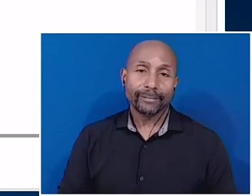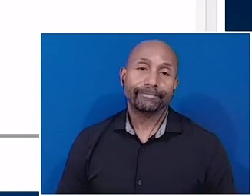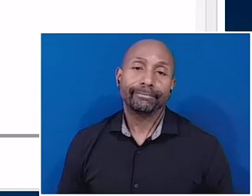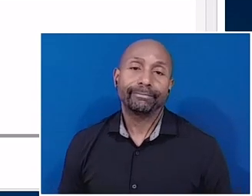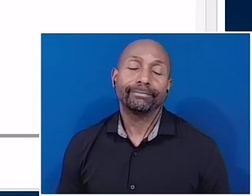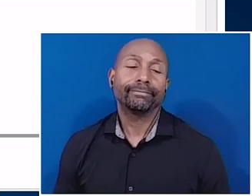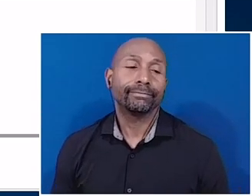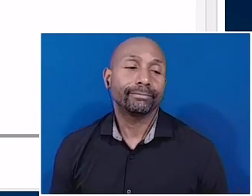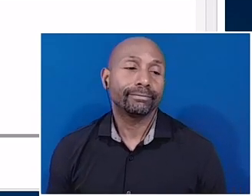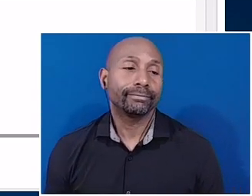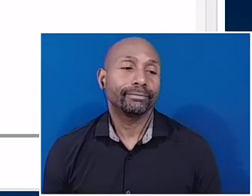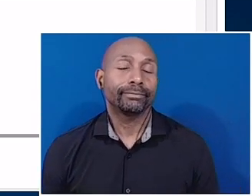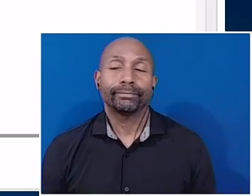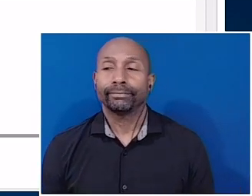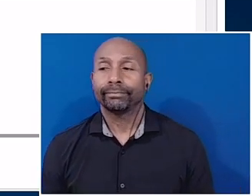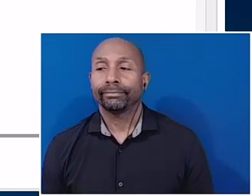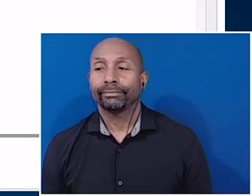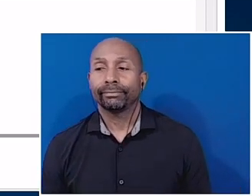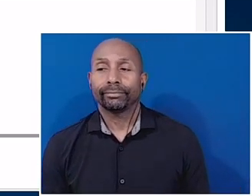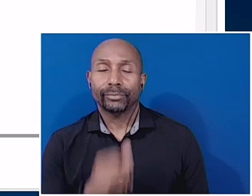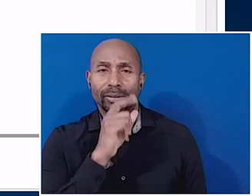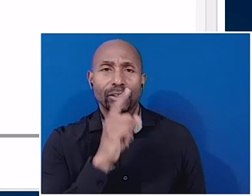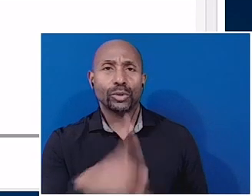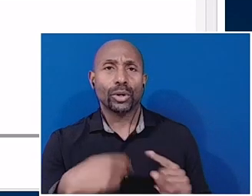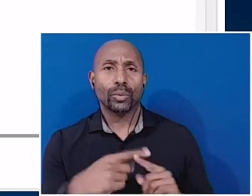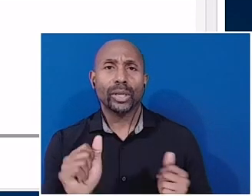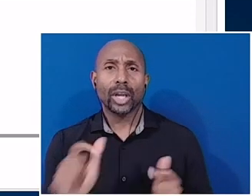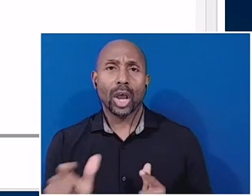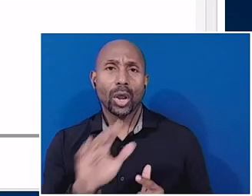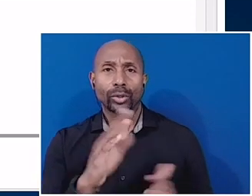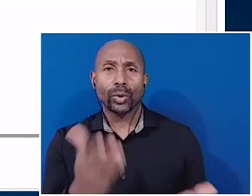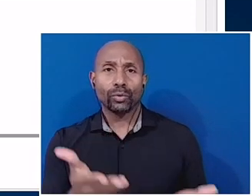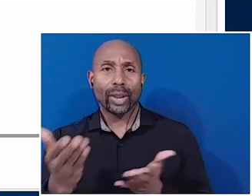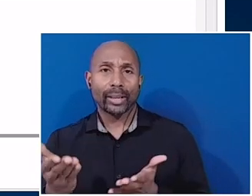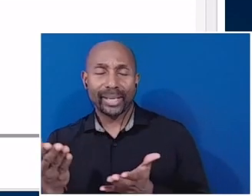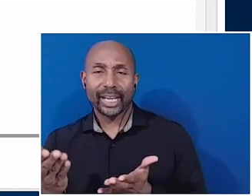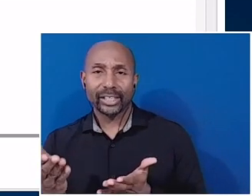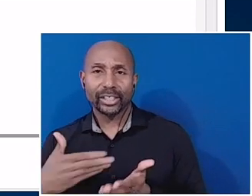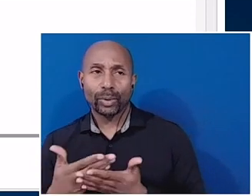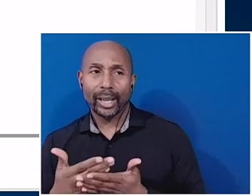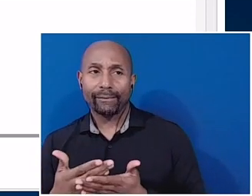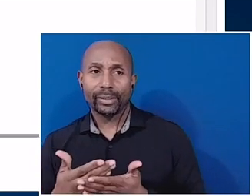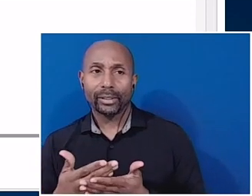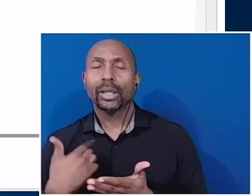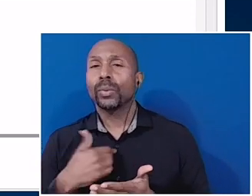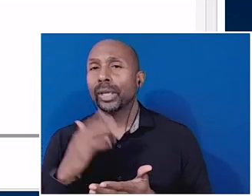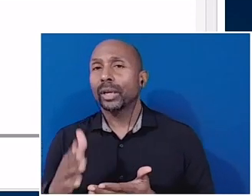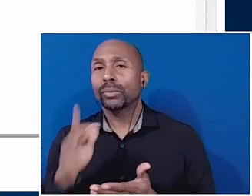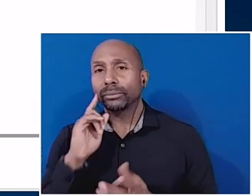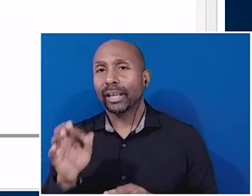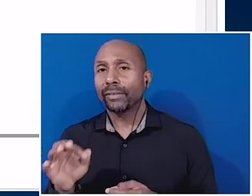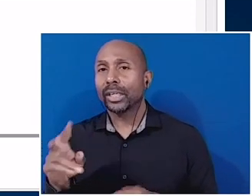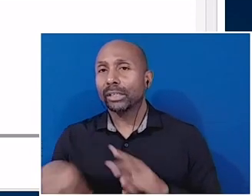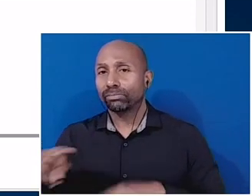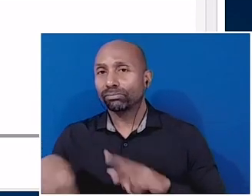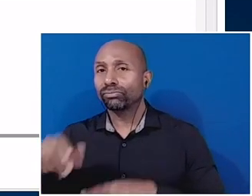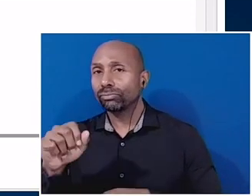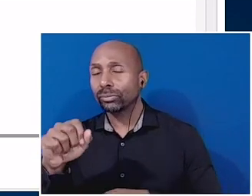And I'm not sure when all those recommendations came in. I mean, we will certainly, take a look at those. But again, I just spoke about this